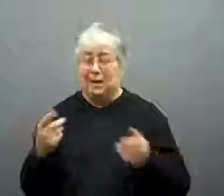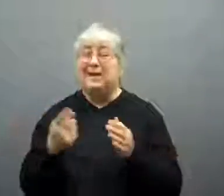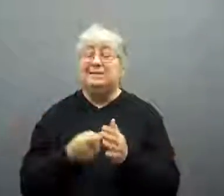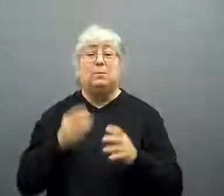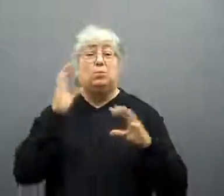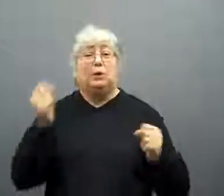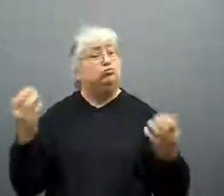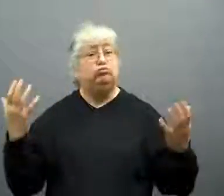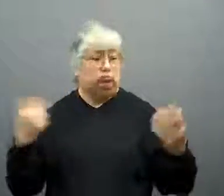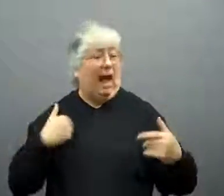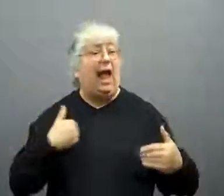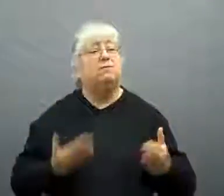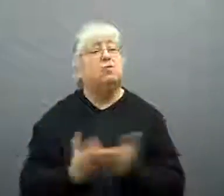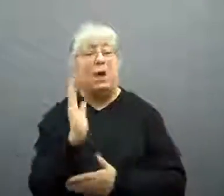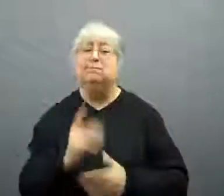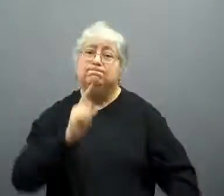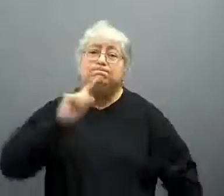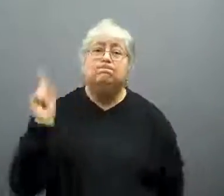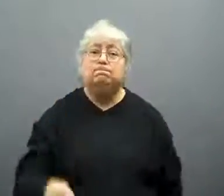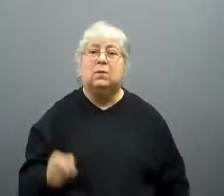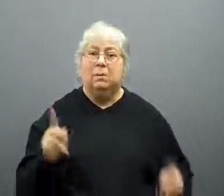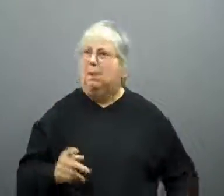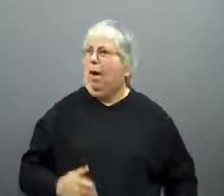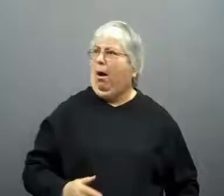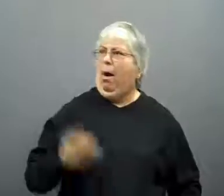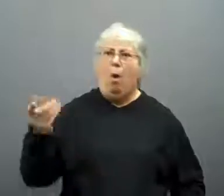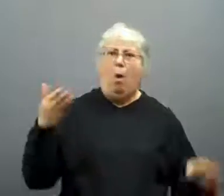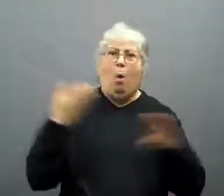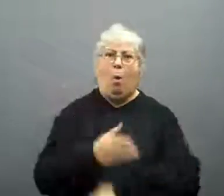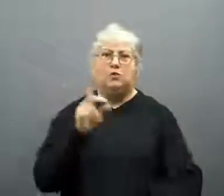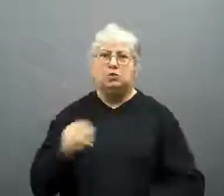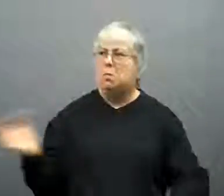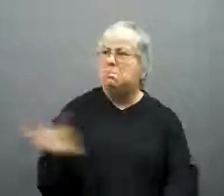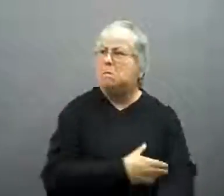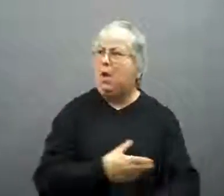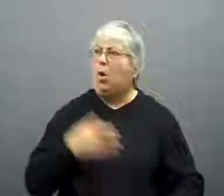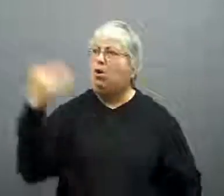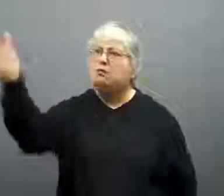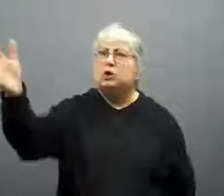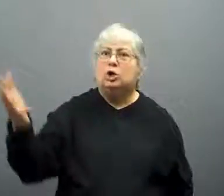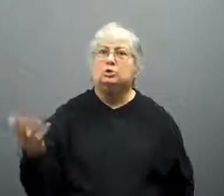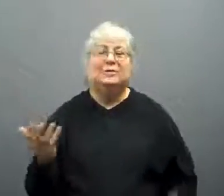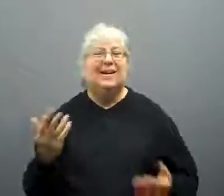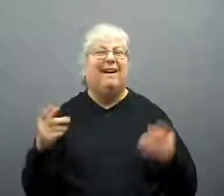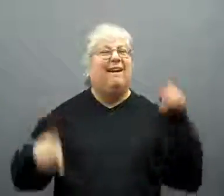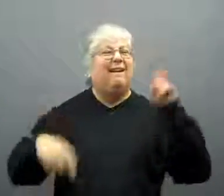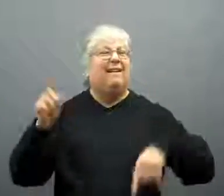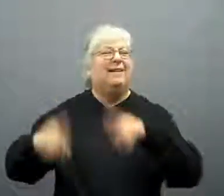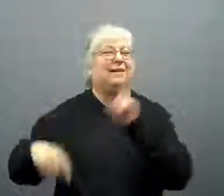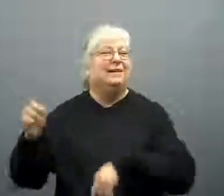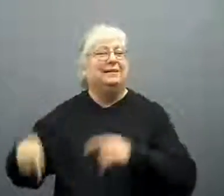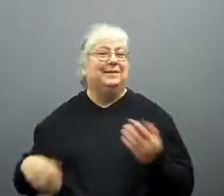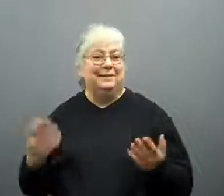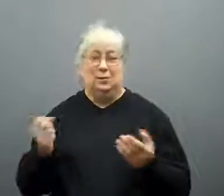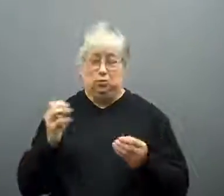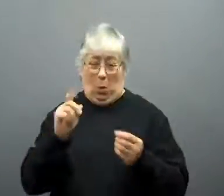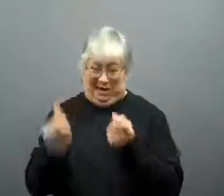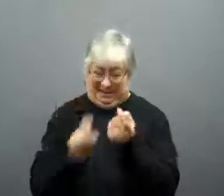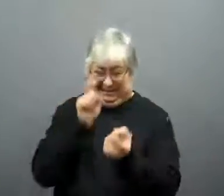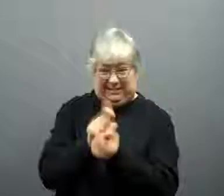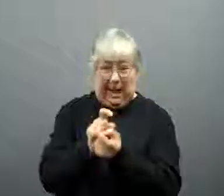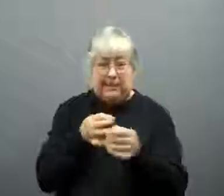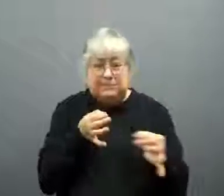Sometimes presidents doing this have been accused of overstepping their powers.